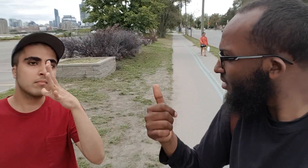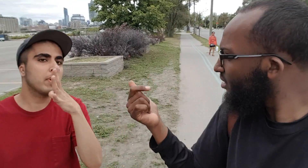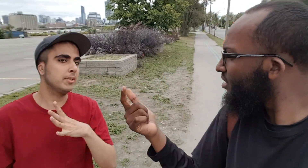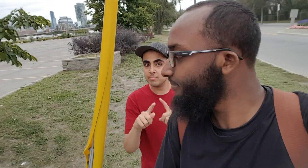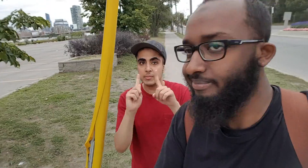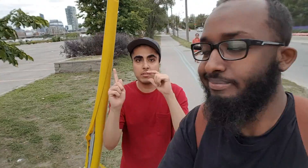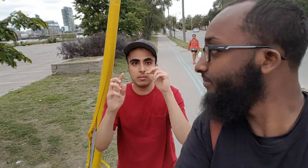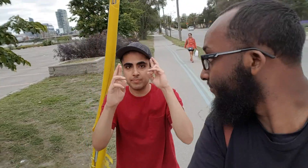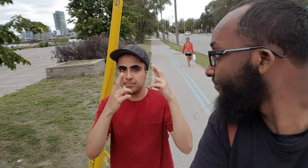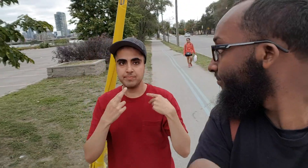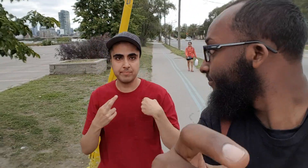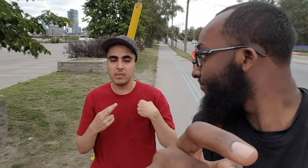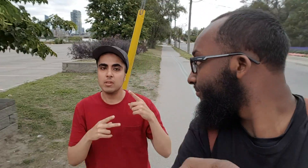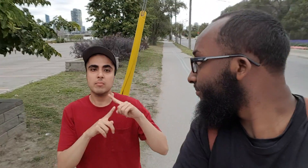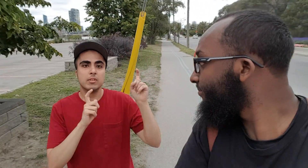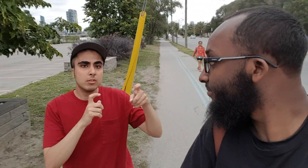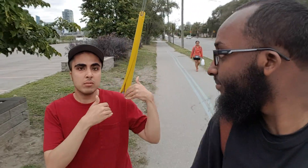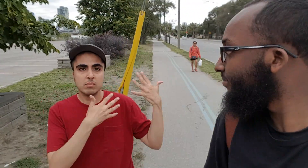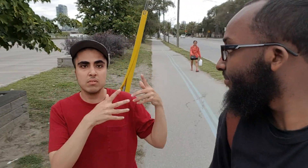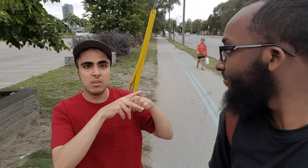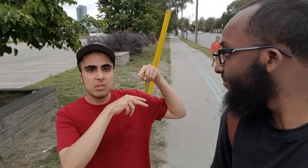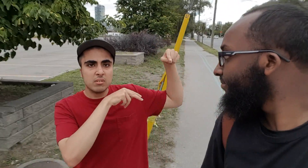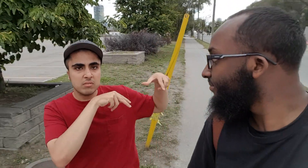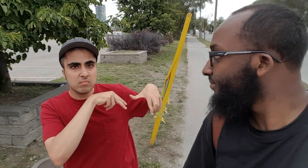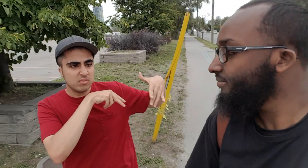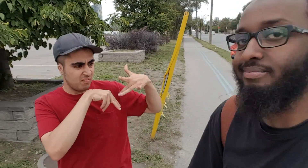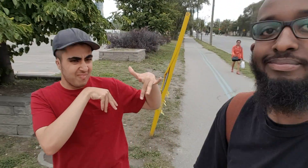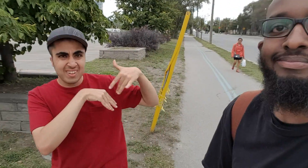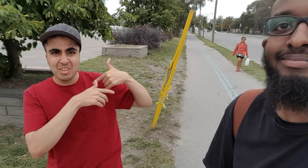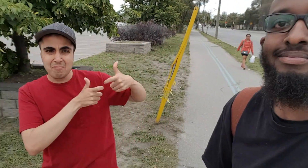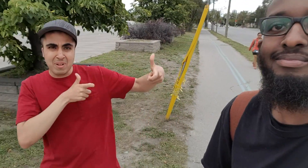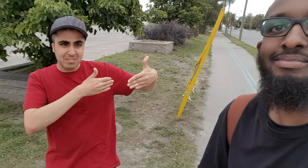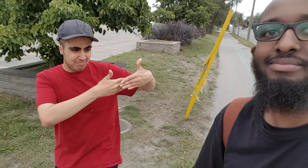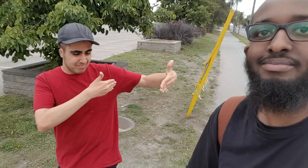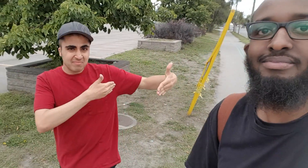Yeah, its a woman. She has no respect for us Since there is so much space between us.